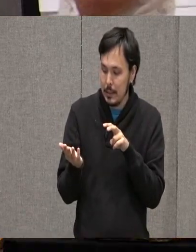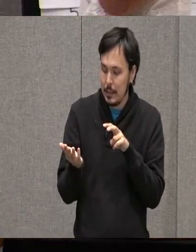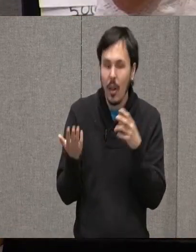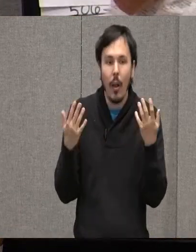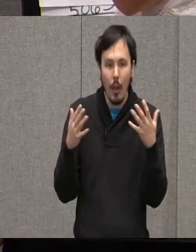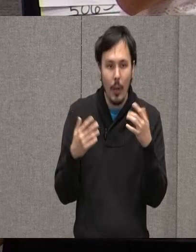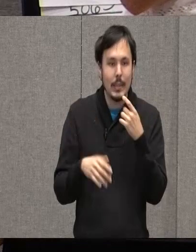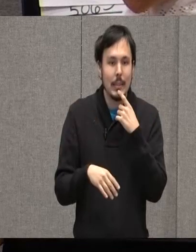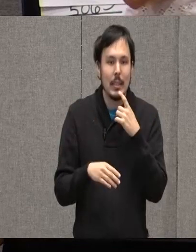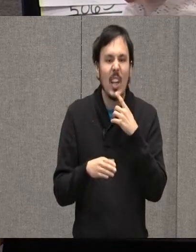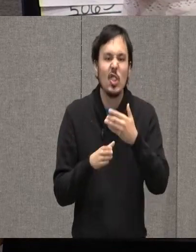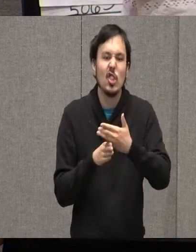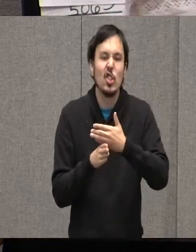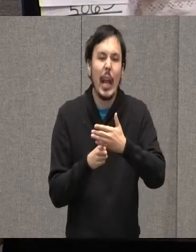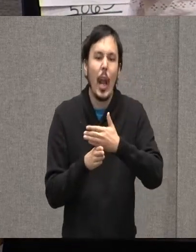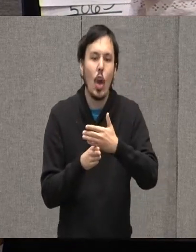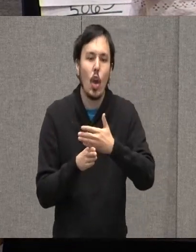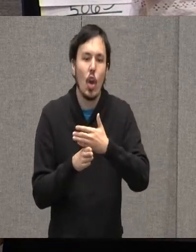sharing was a key word for us.